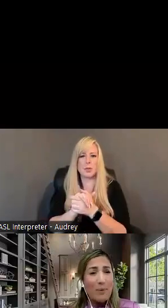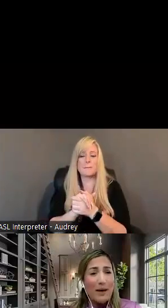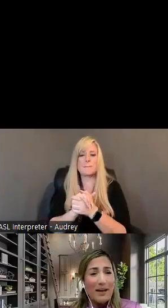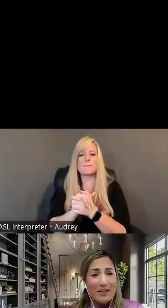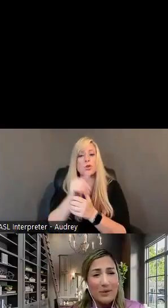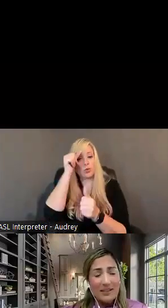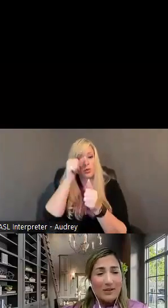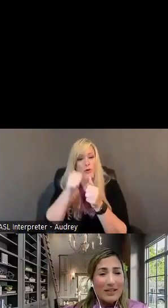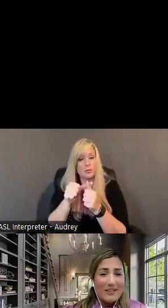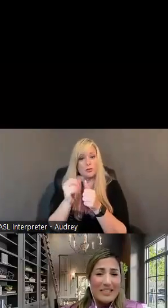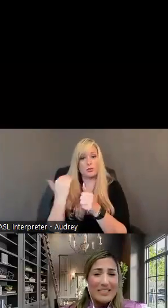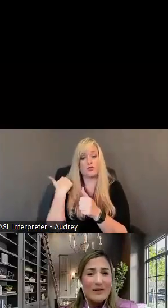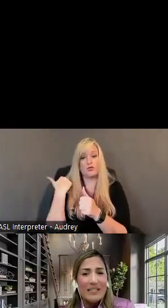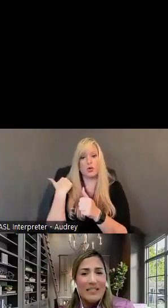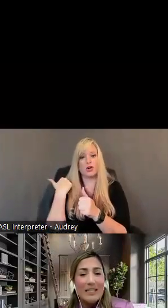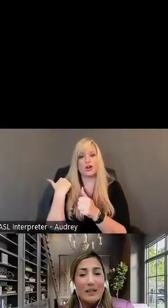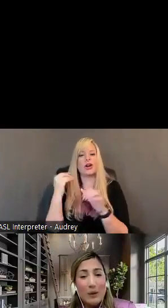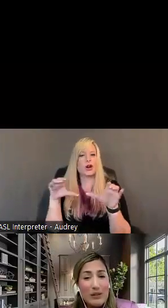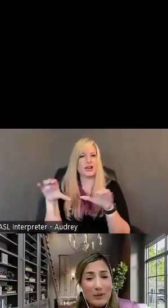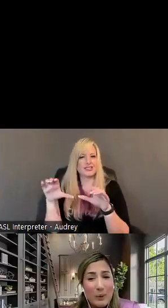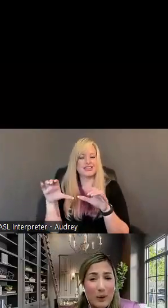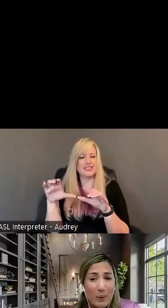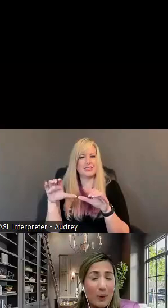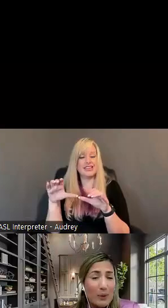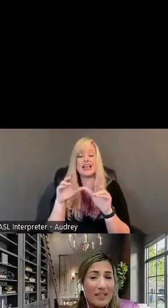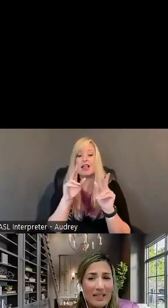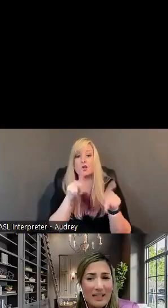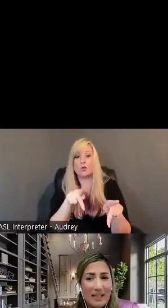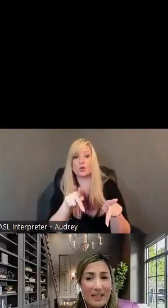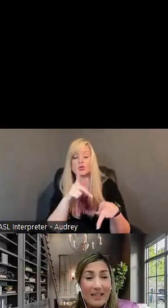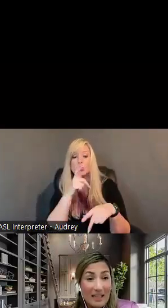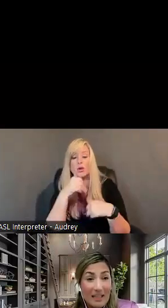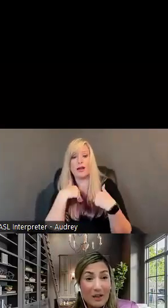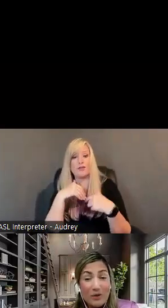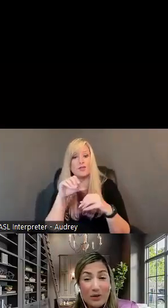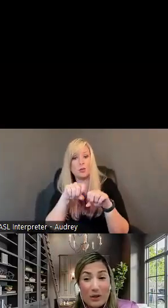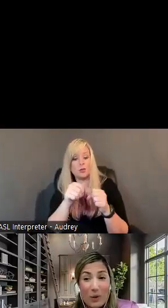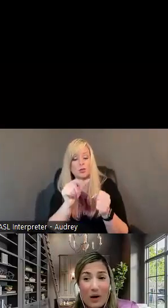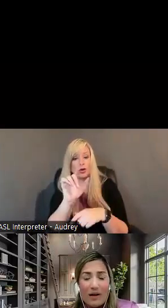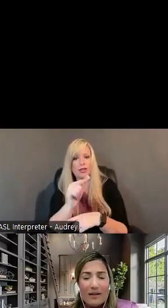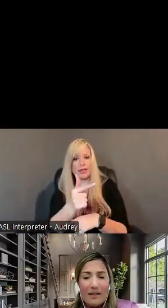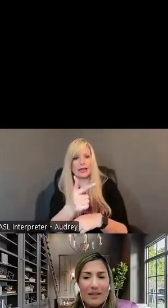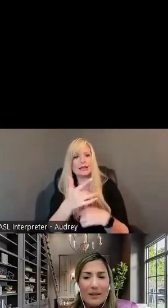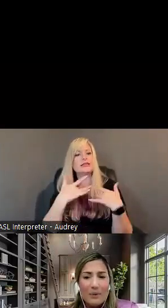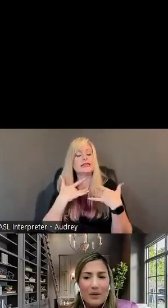back to our interactive activity. The person with the broken leg, they can usually walk, but their